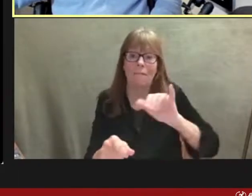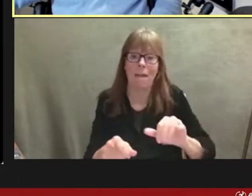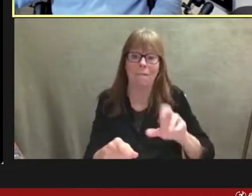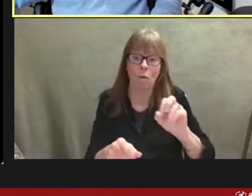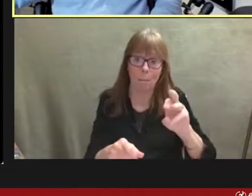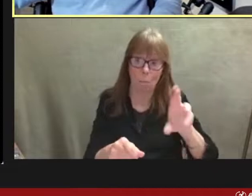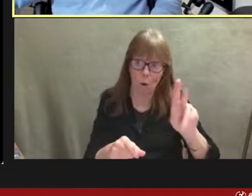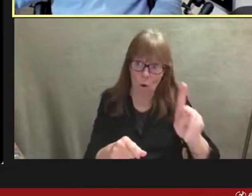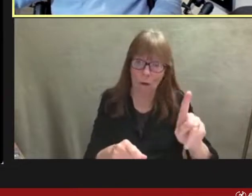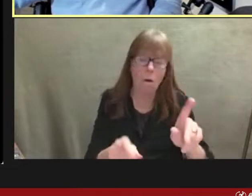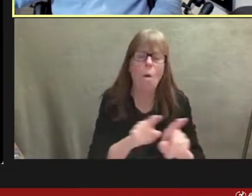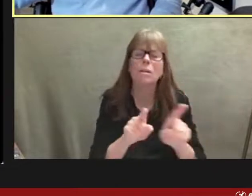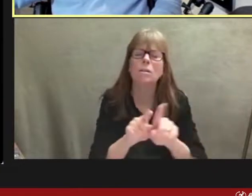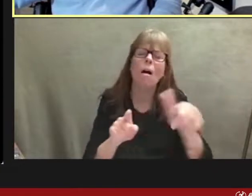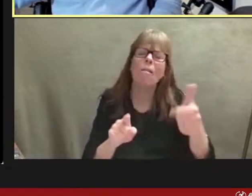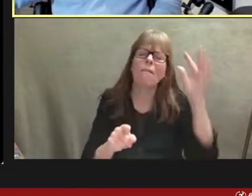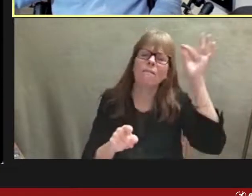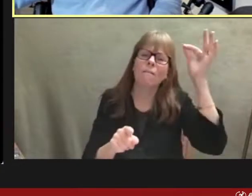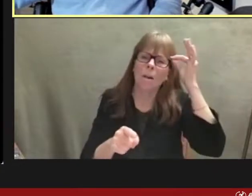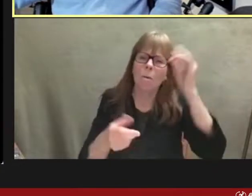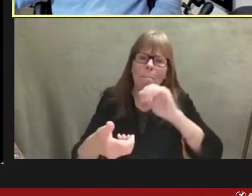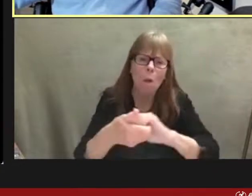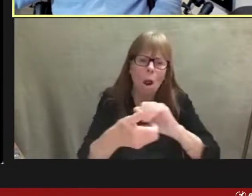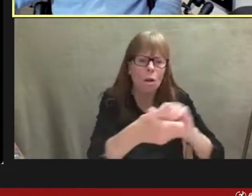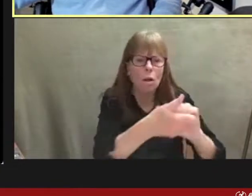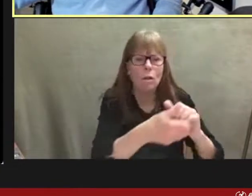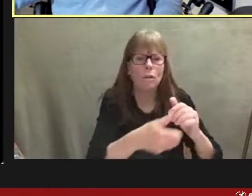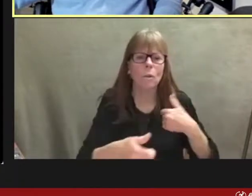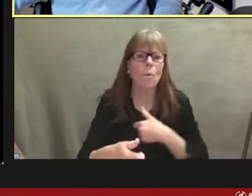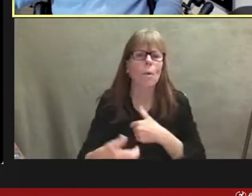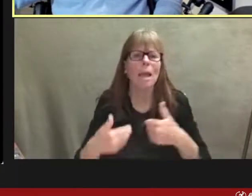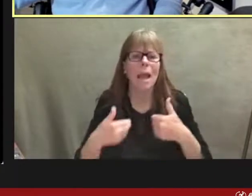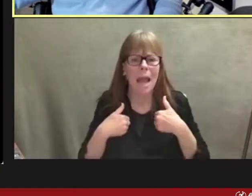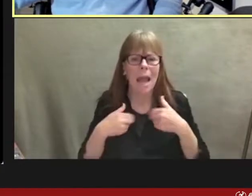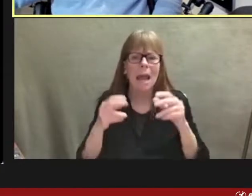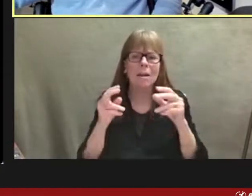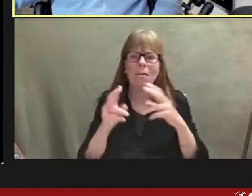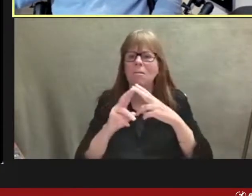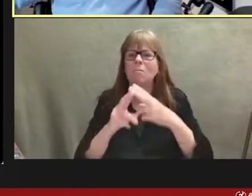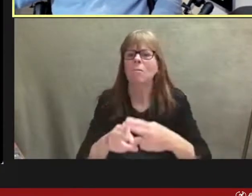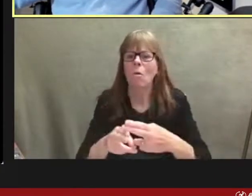federal partners that we identified as offices of primary responsibility for the framework's